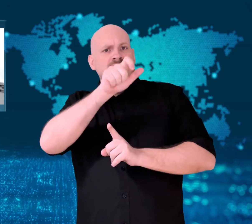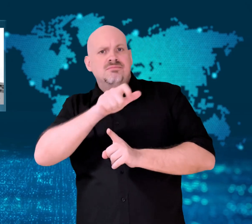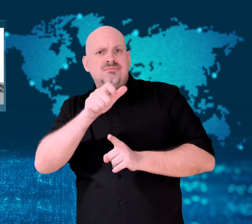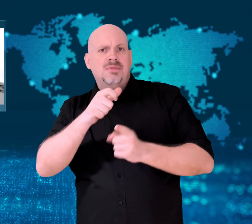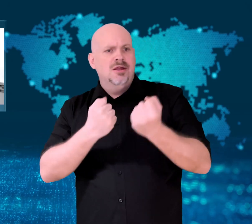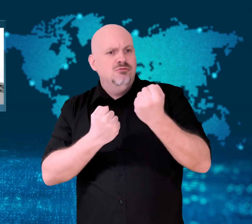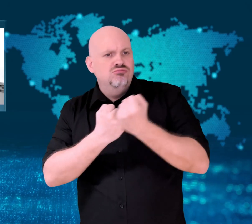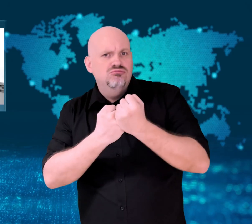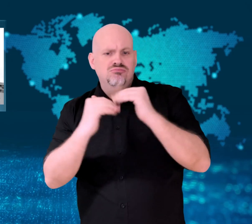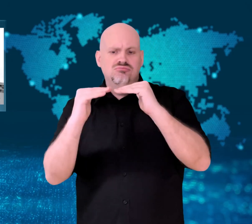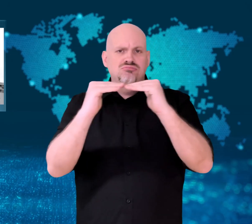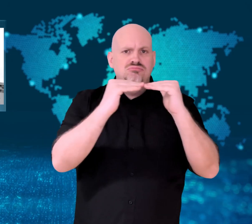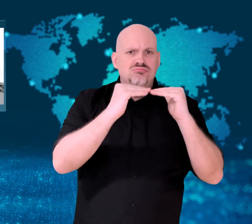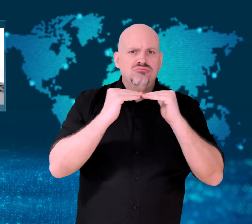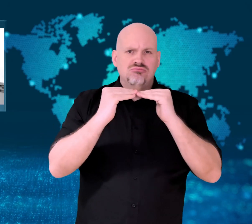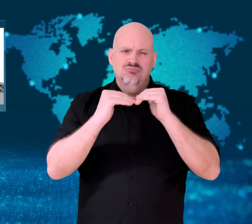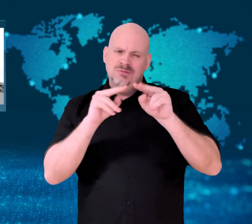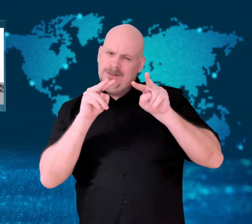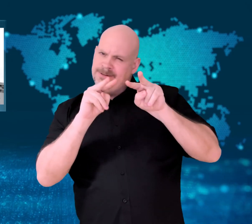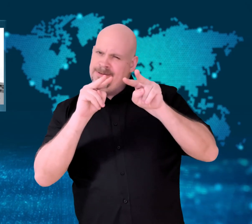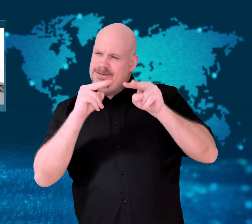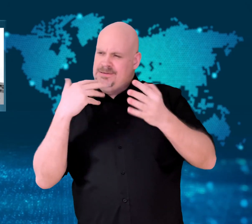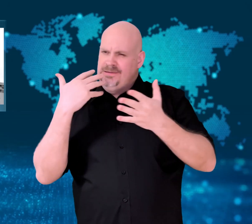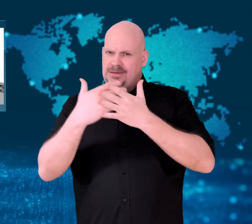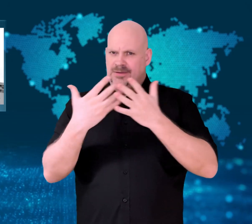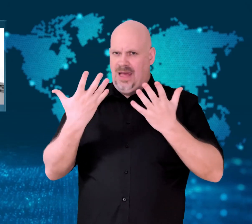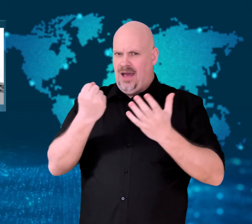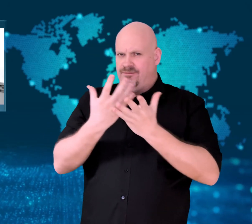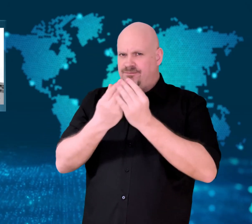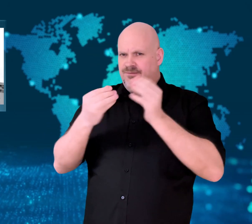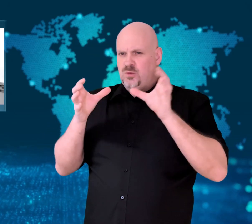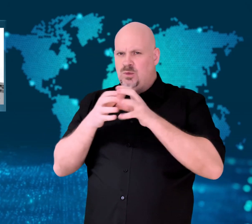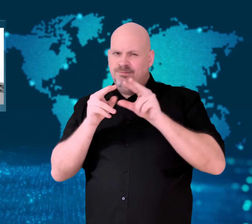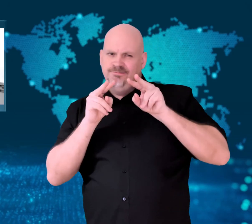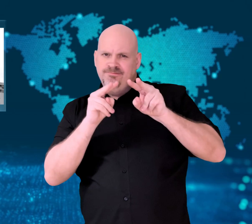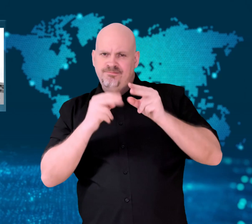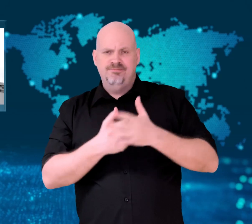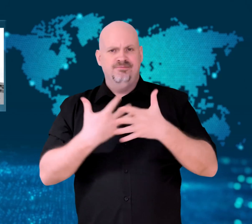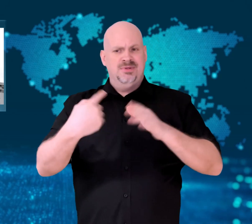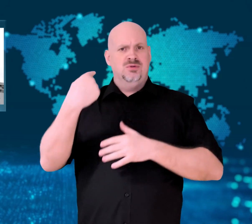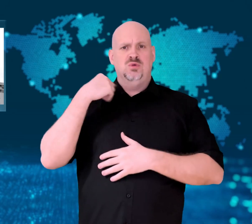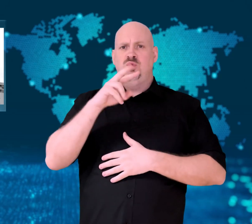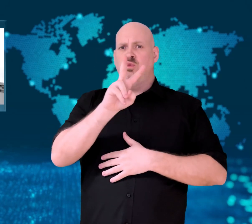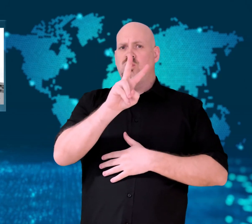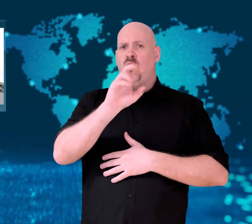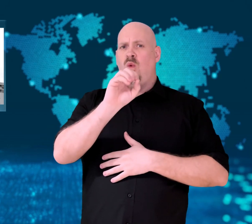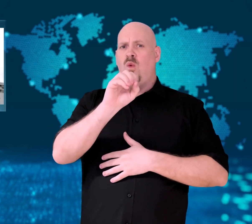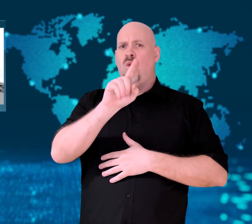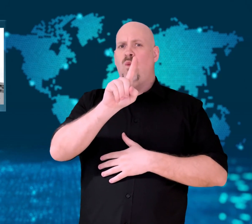scrutiny from rights groups and Western allies since Saudi